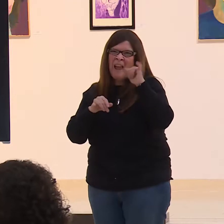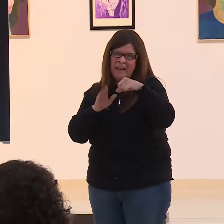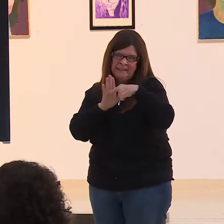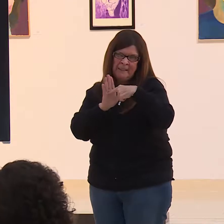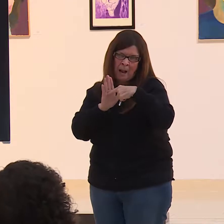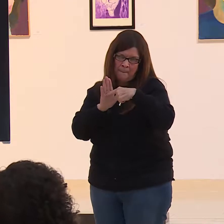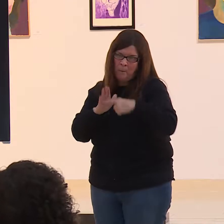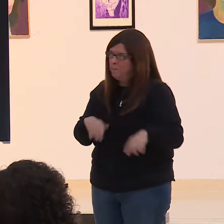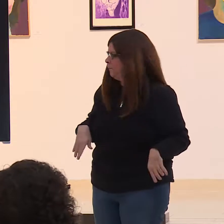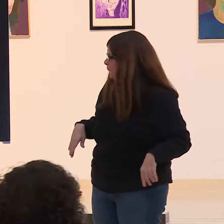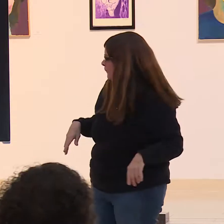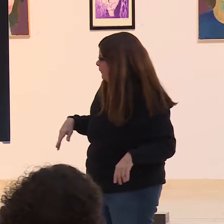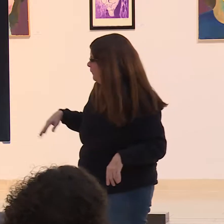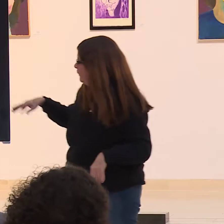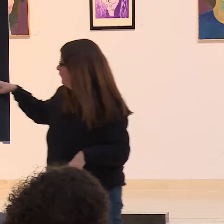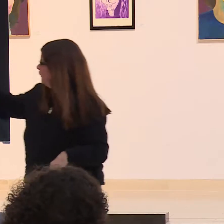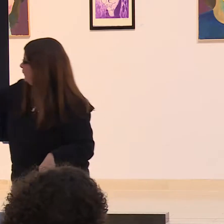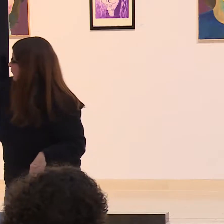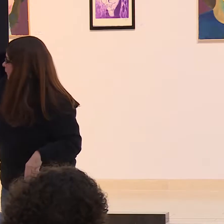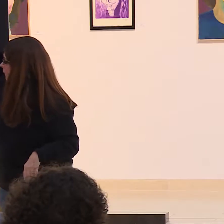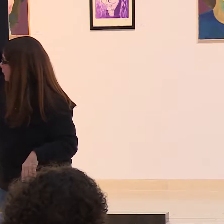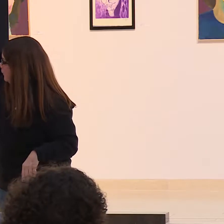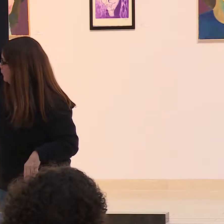so that's another example.